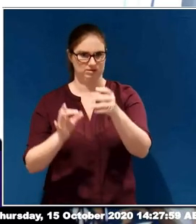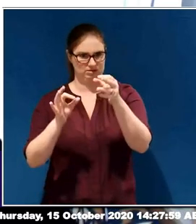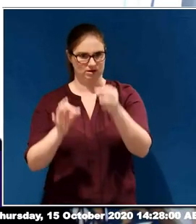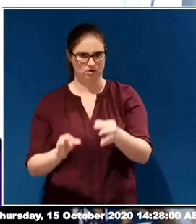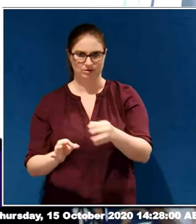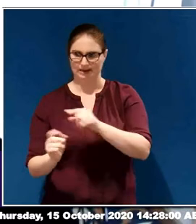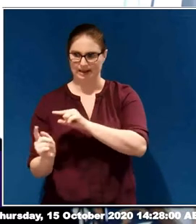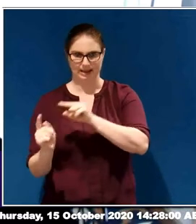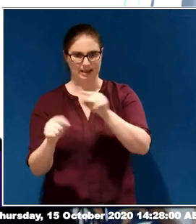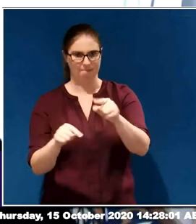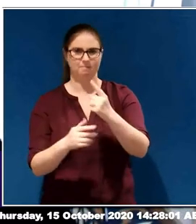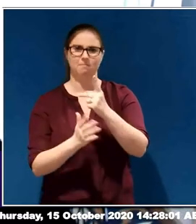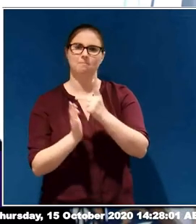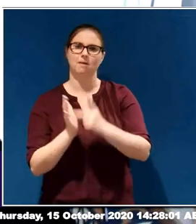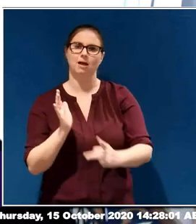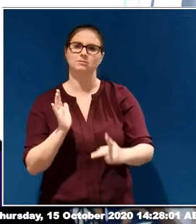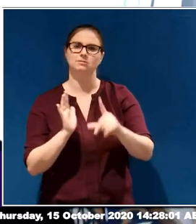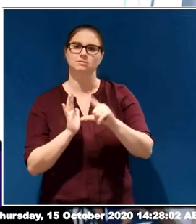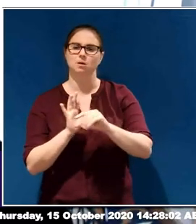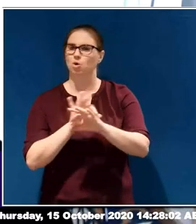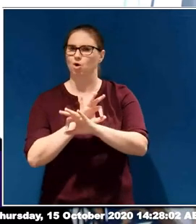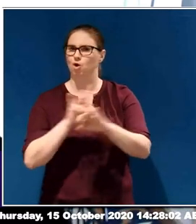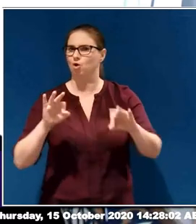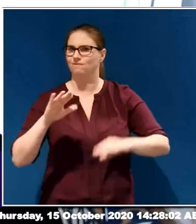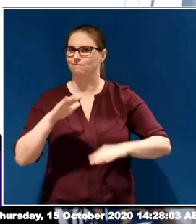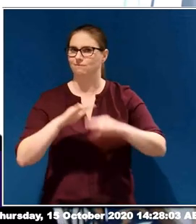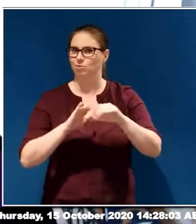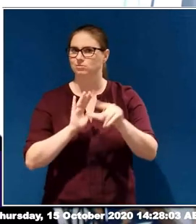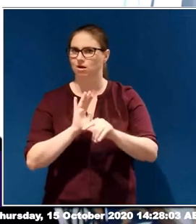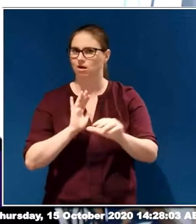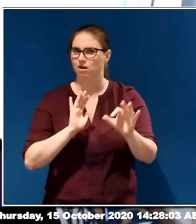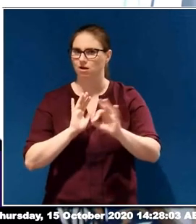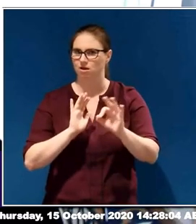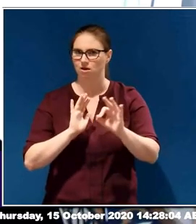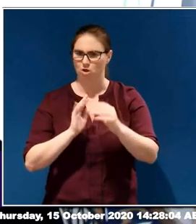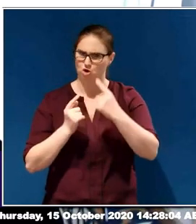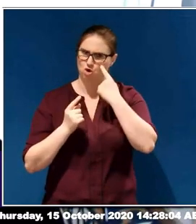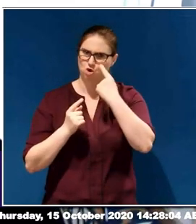the continuation of an exclusion, of the part-time exclusion,